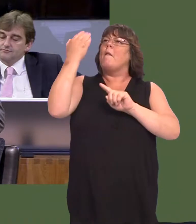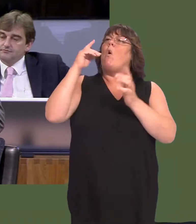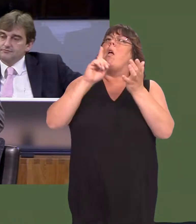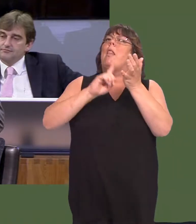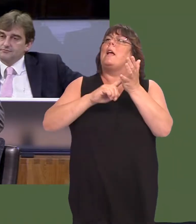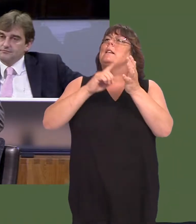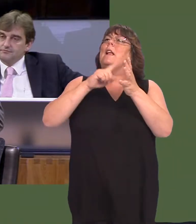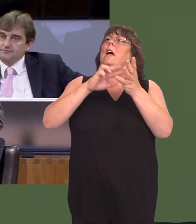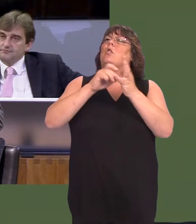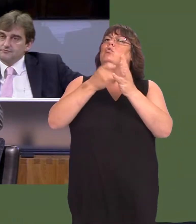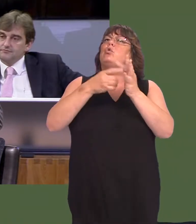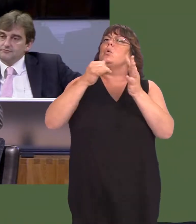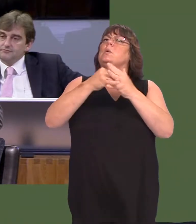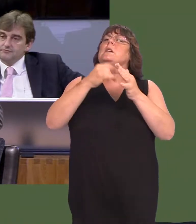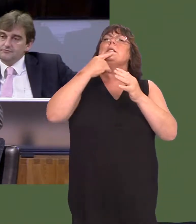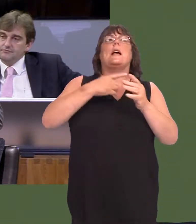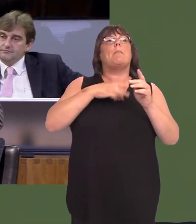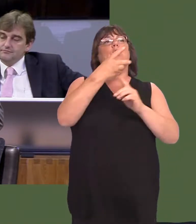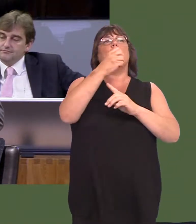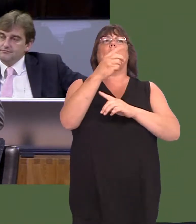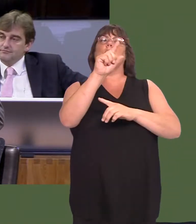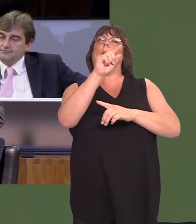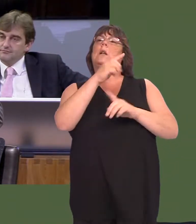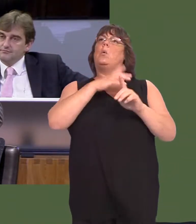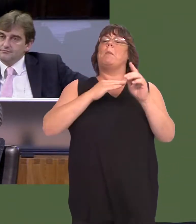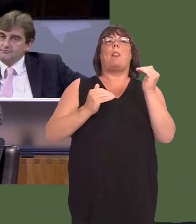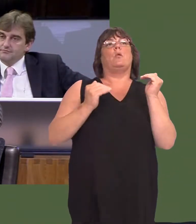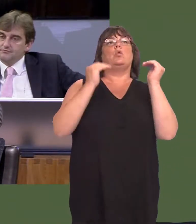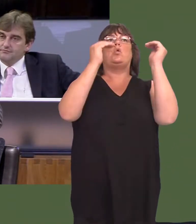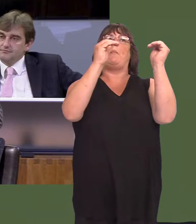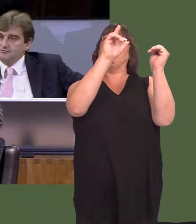Andrewsís target of being in the top 20 by 2015, and then on Thursday, the target of